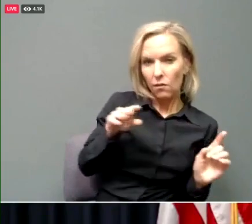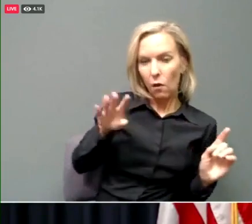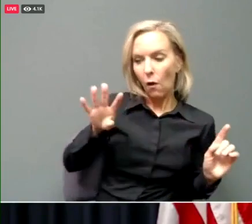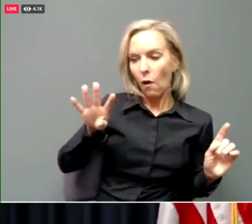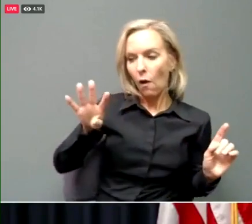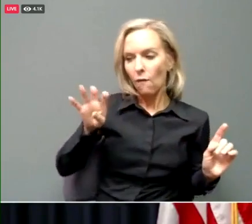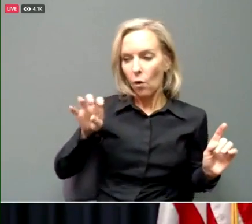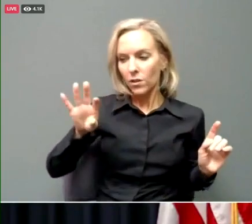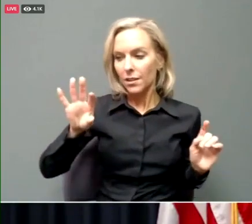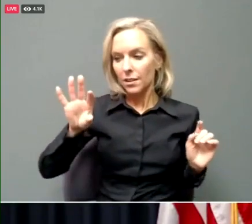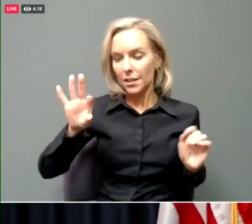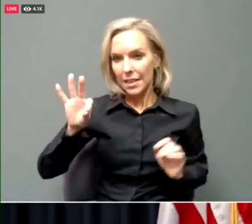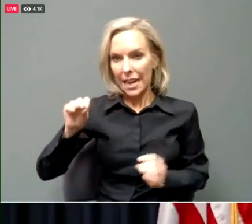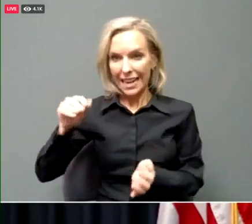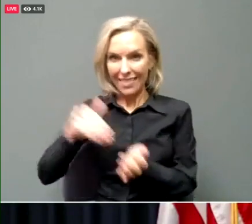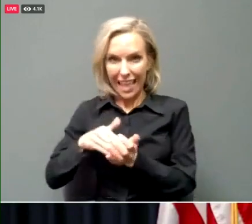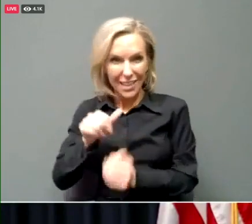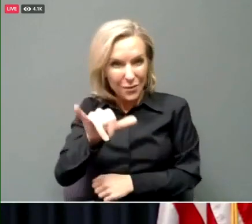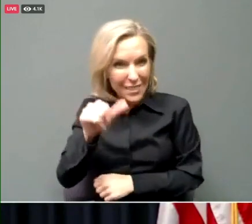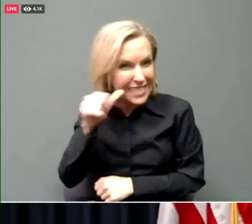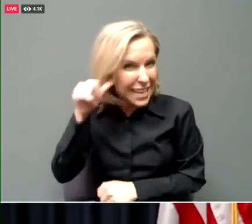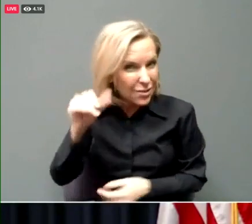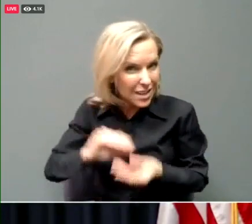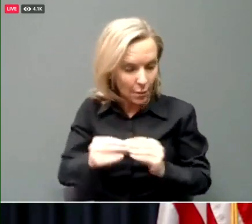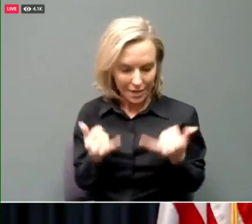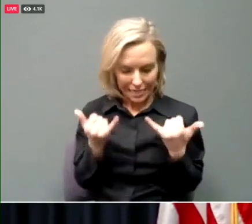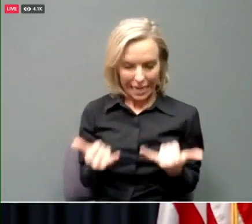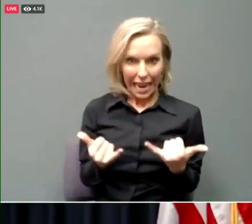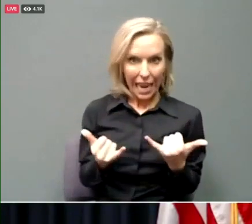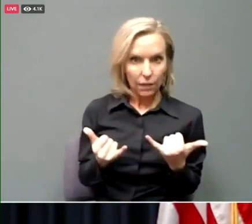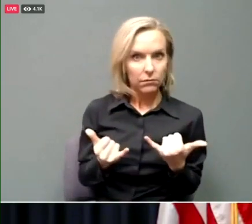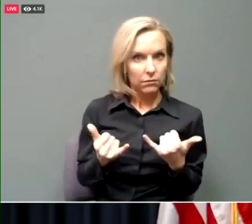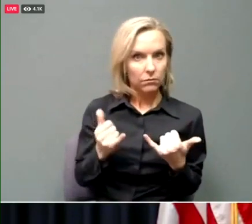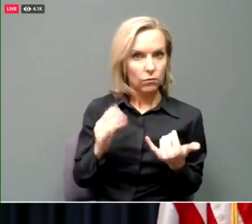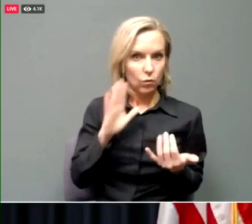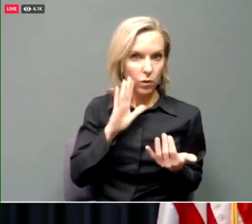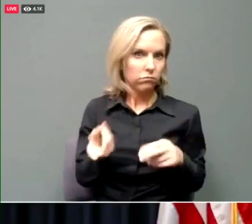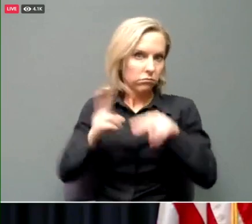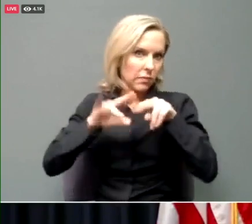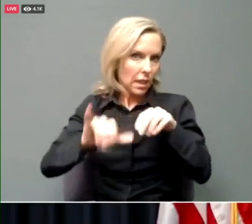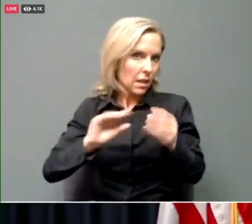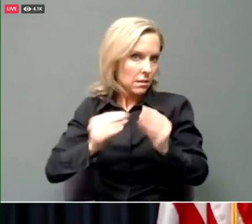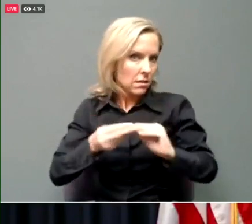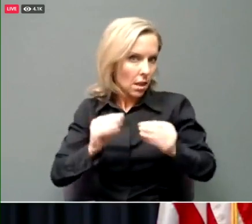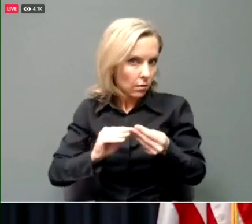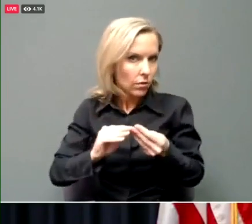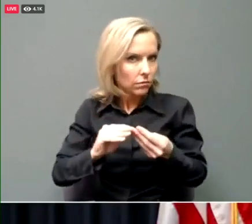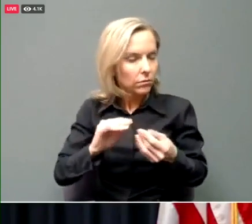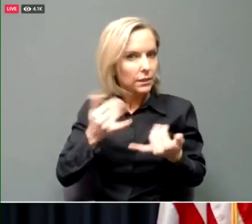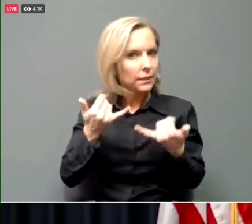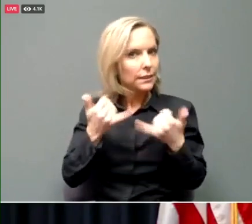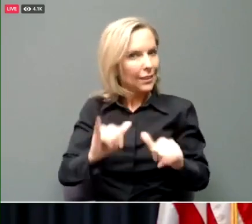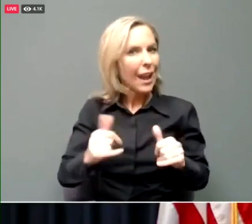and that was as of yesterday. So as of today that number will have gone up. We have a long way to go, but even though I know it's been frustrating, there's